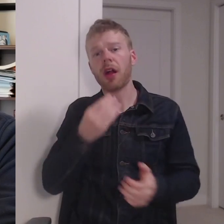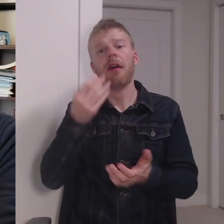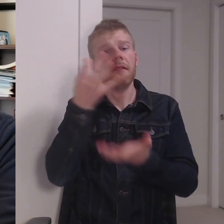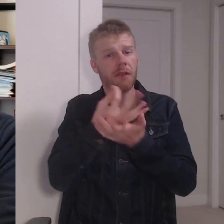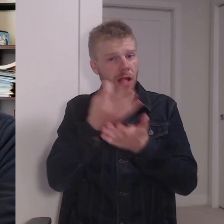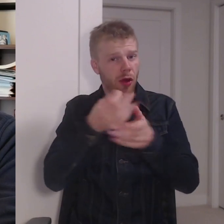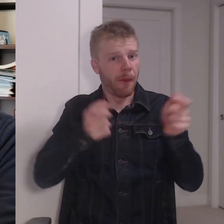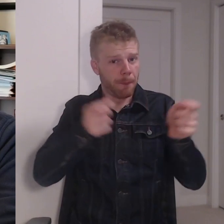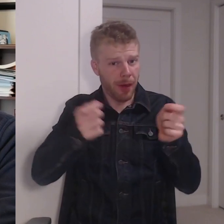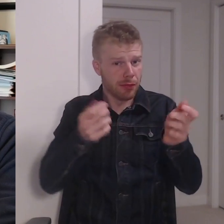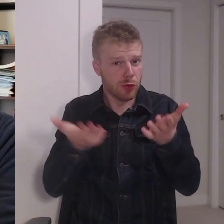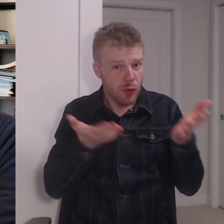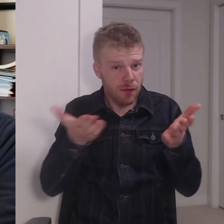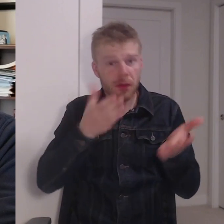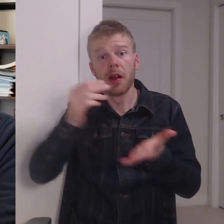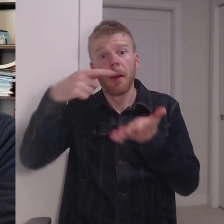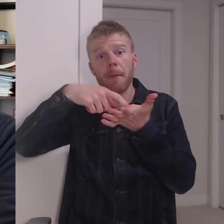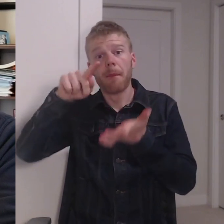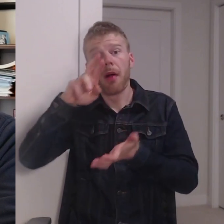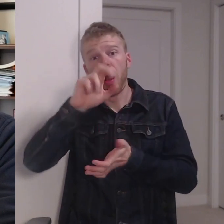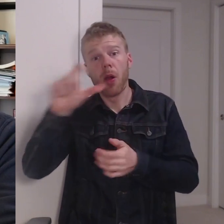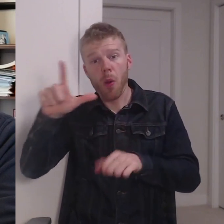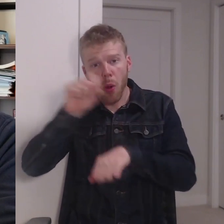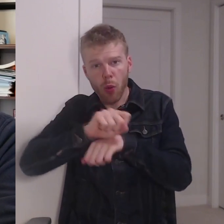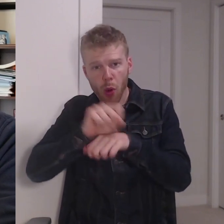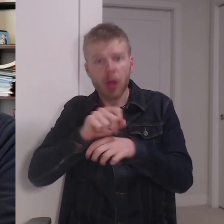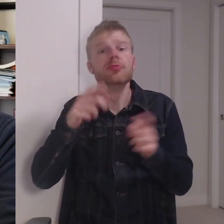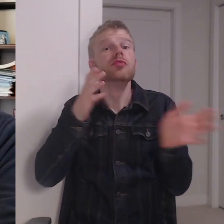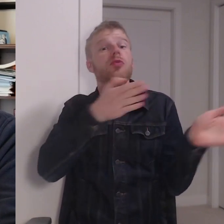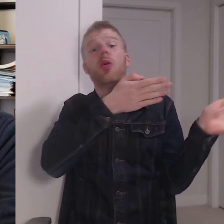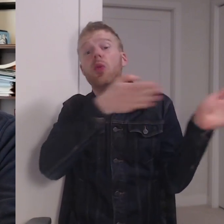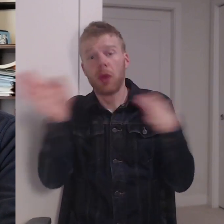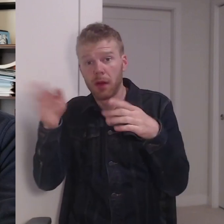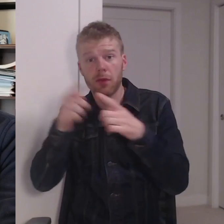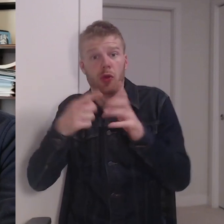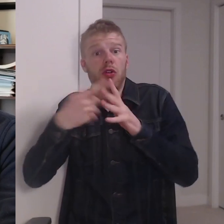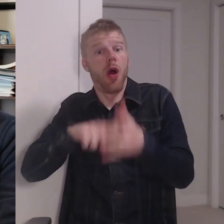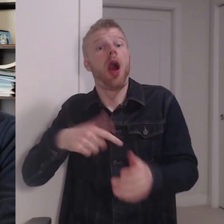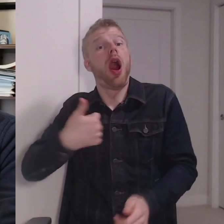financial management services and payroll work to starting our own home